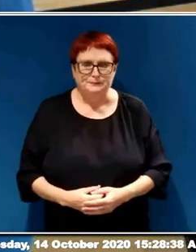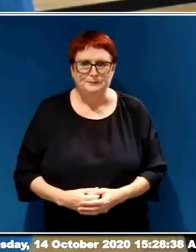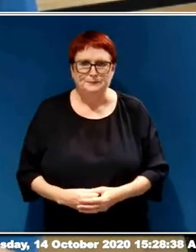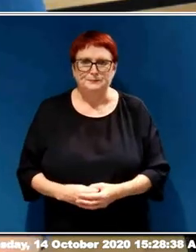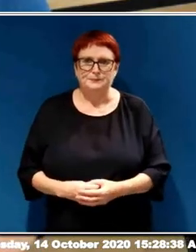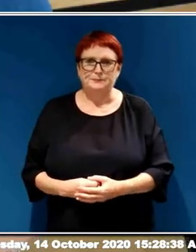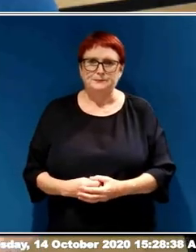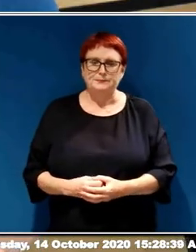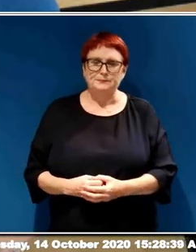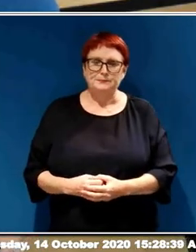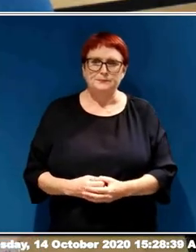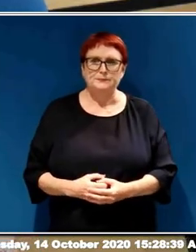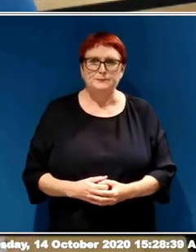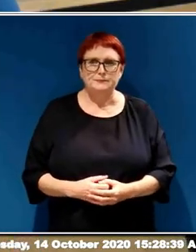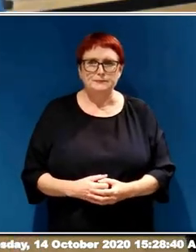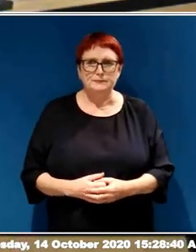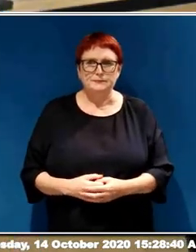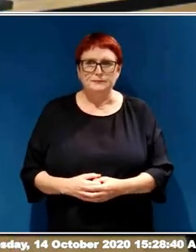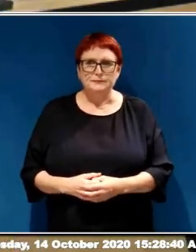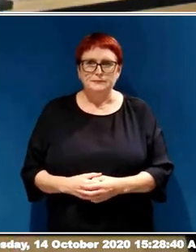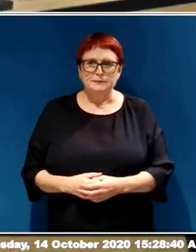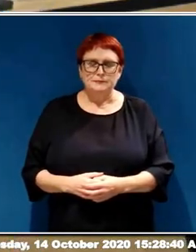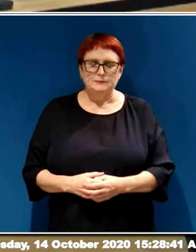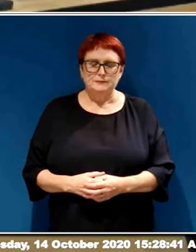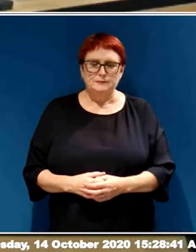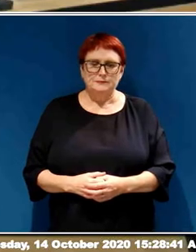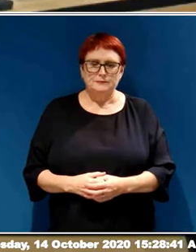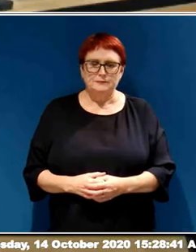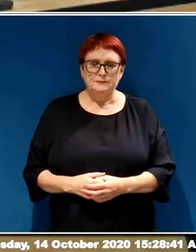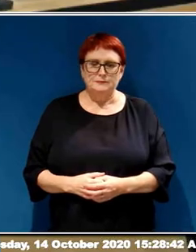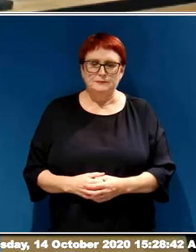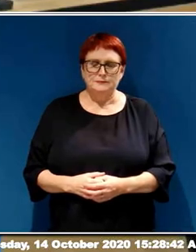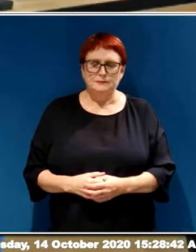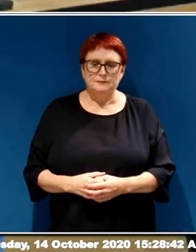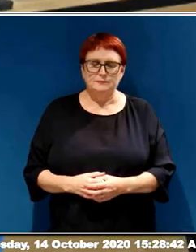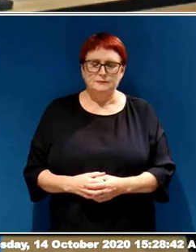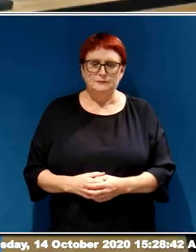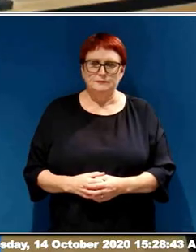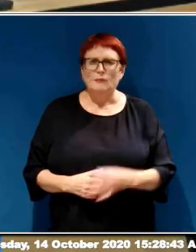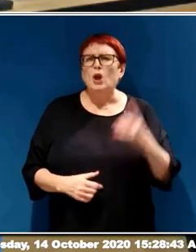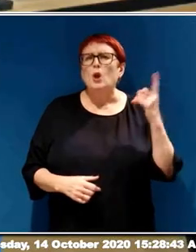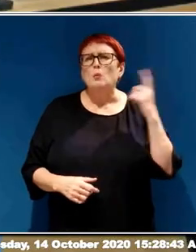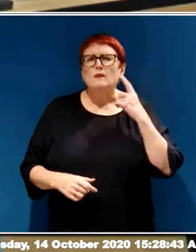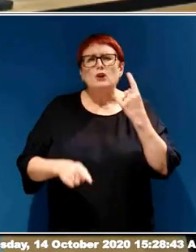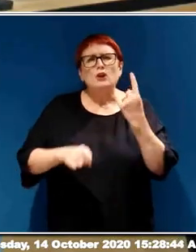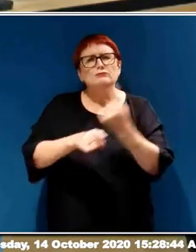Now we've heard some evidence this week obviously already about positive